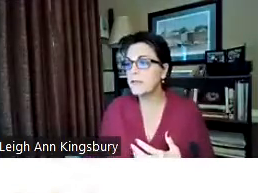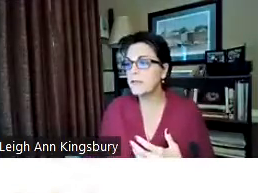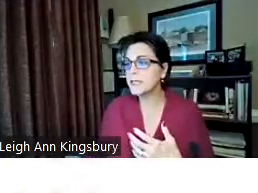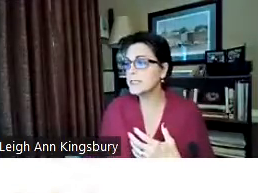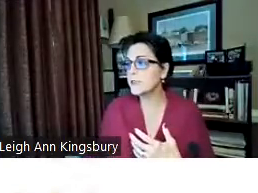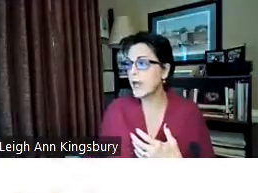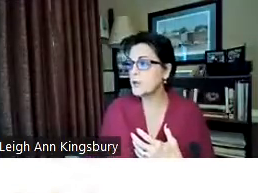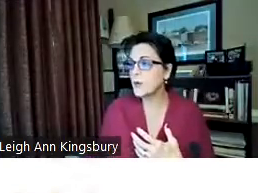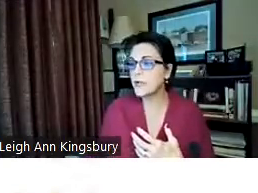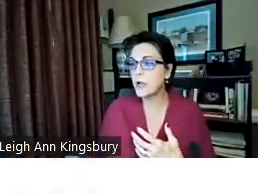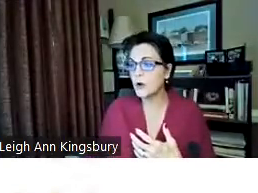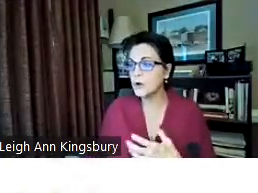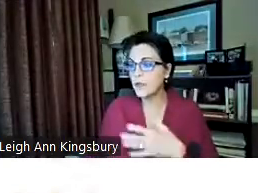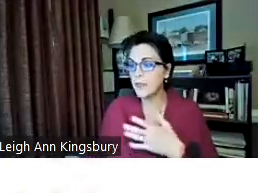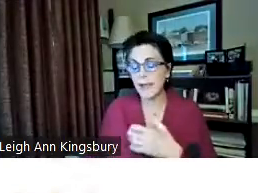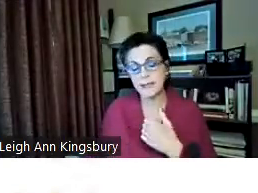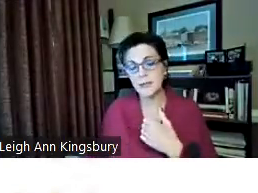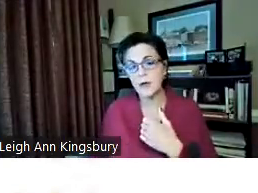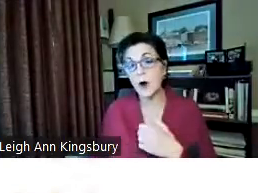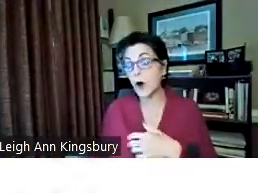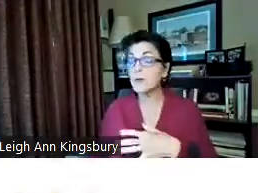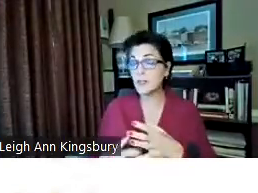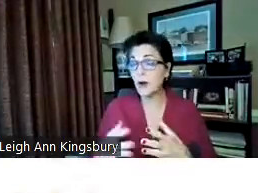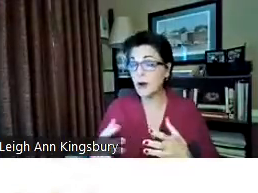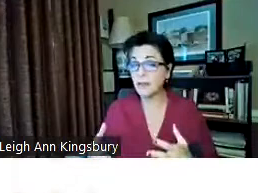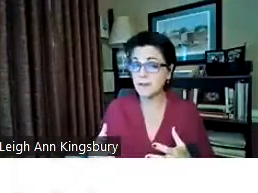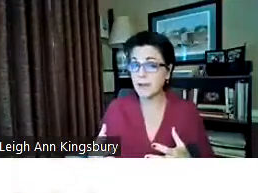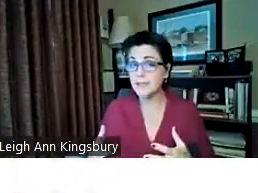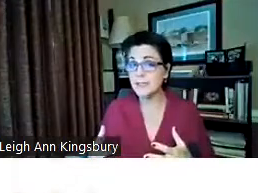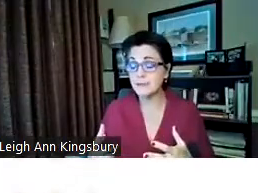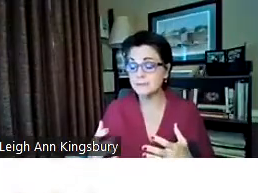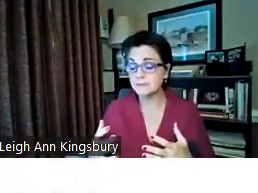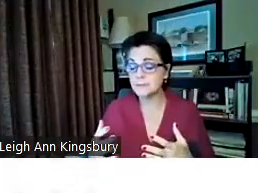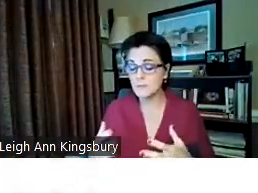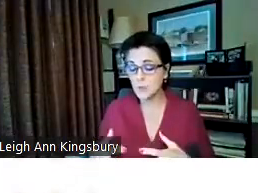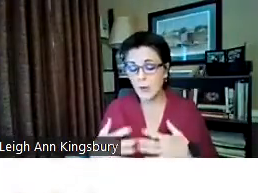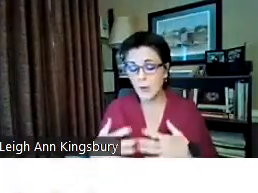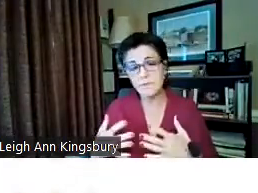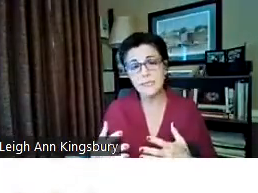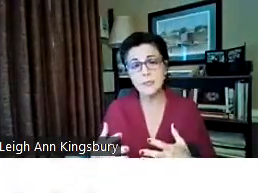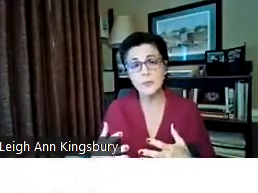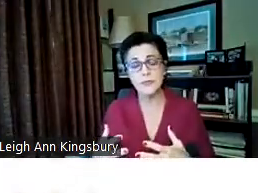fact is that we know that almost all of us, when faced with a